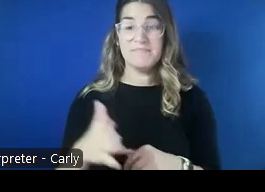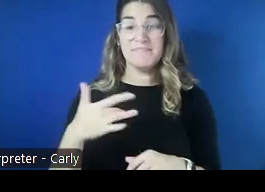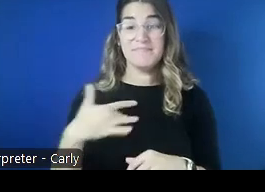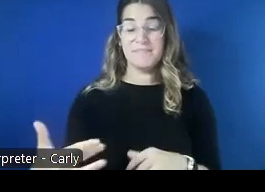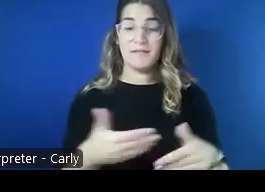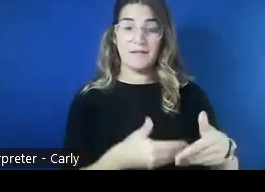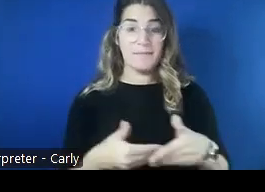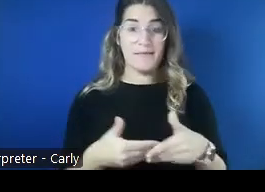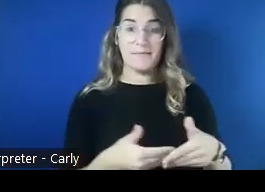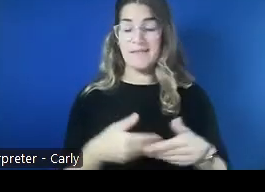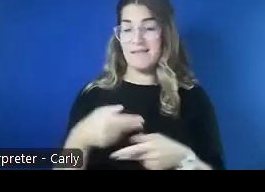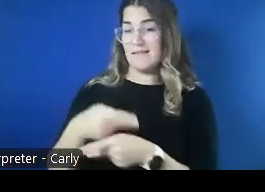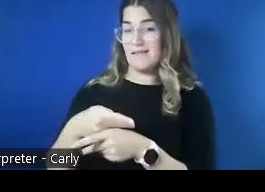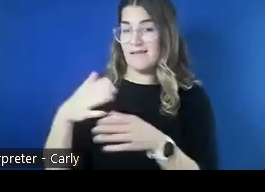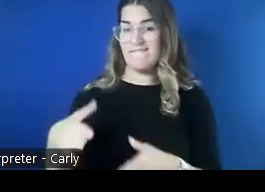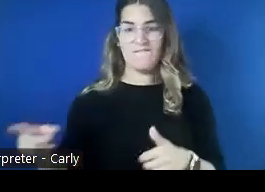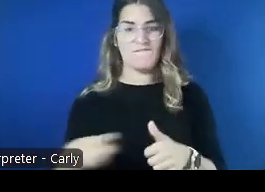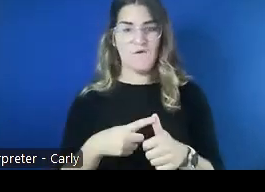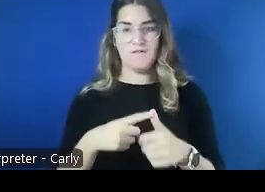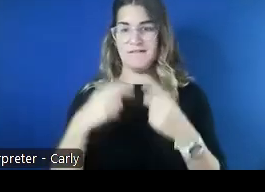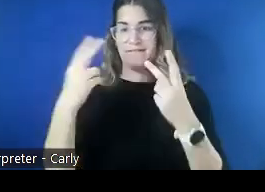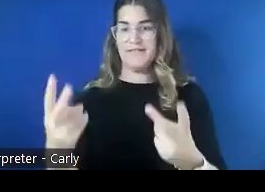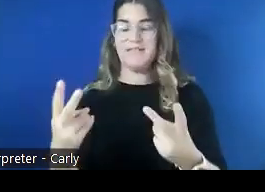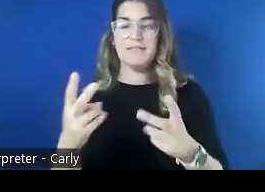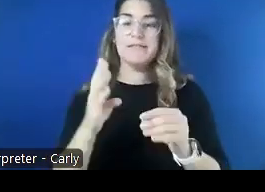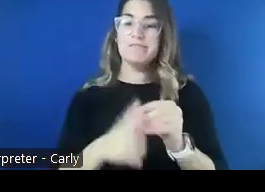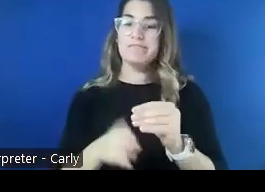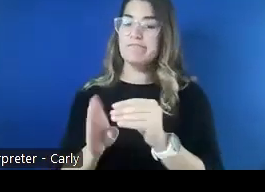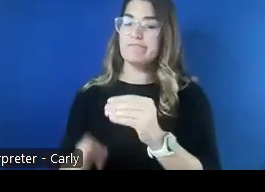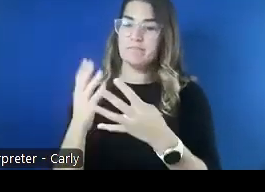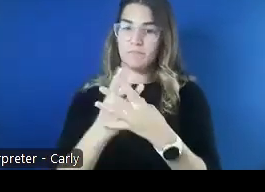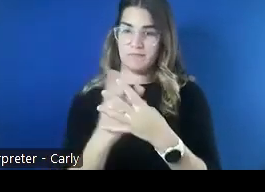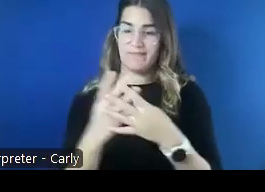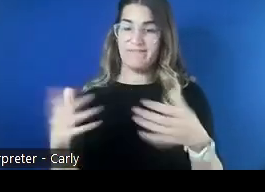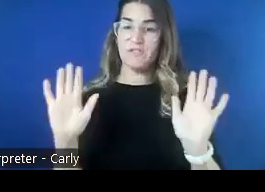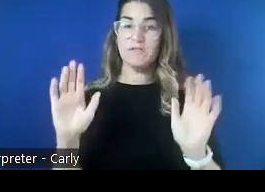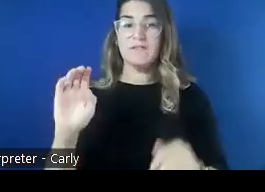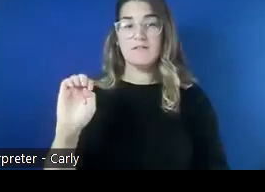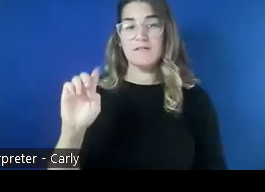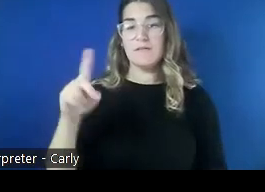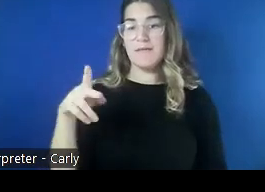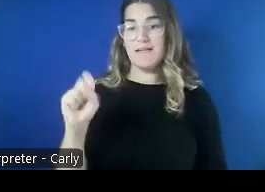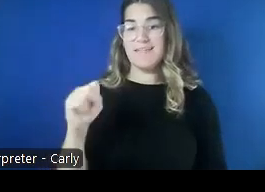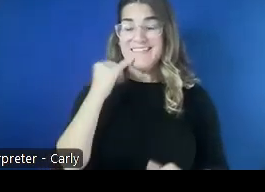their initial nurse visit and they complete all of the screening if the epds is elevated or if